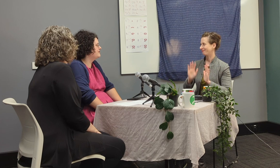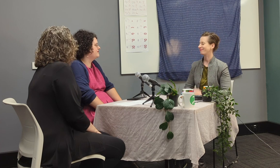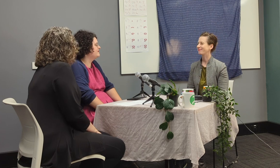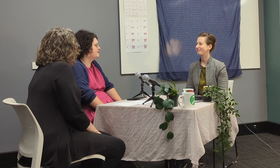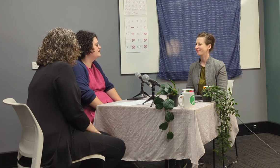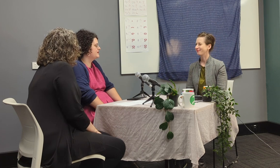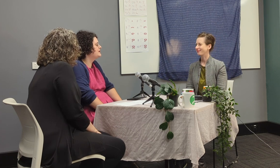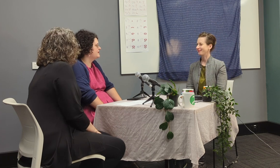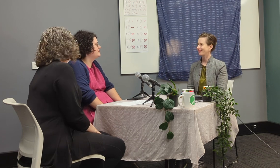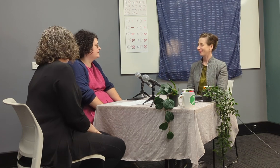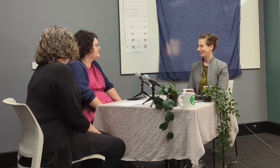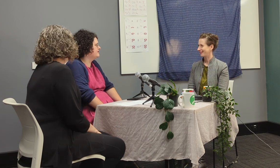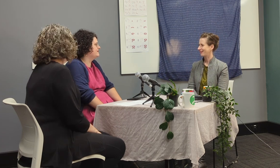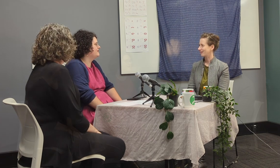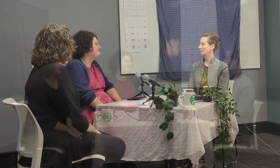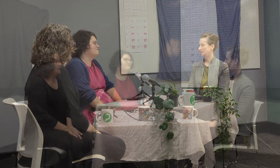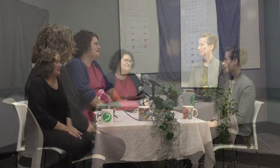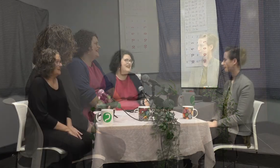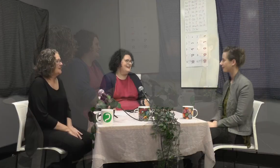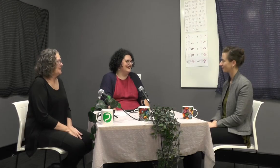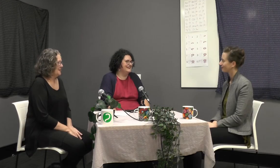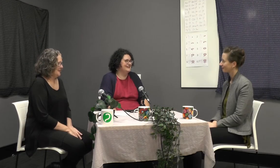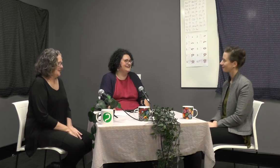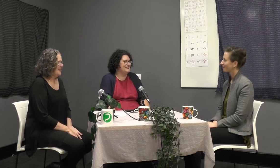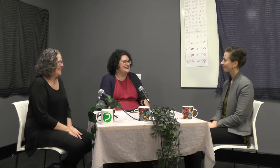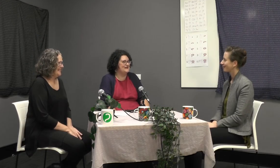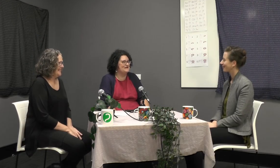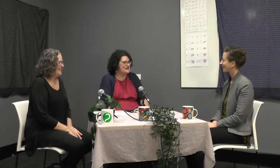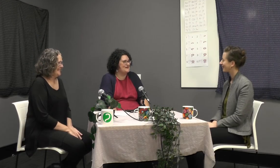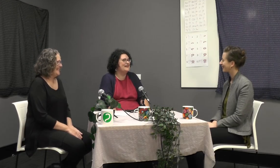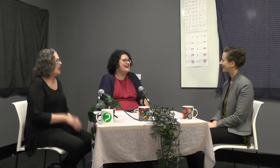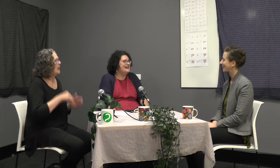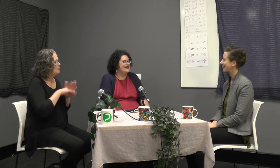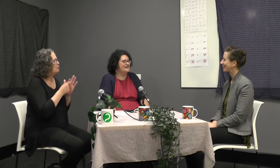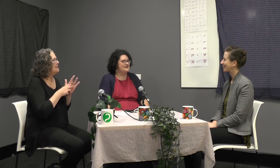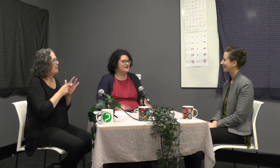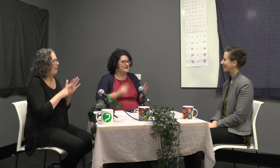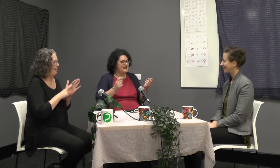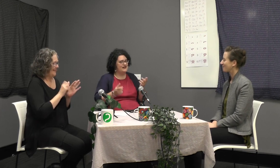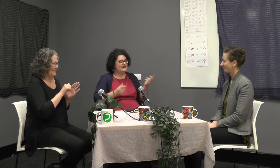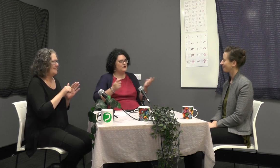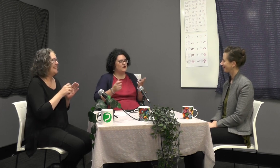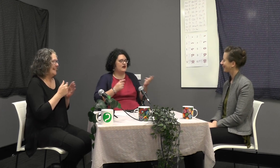would understand as a “translation.” That’s the theory, anyway. G: In principle. What kinds of genres were these translations in?